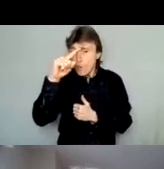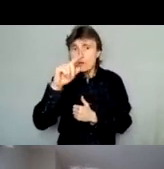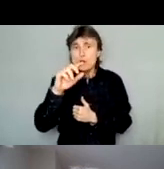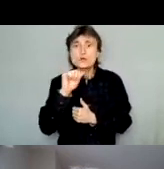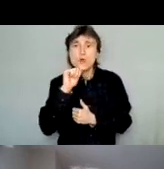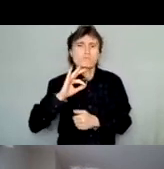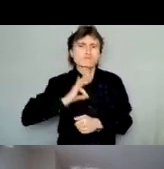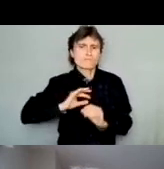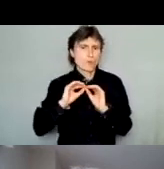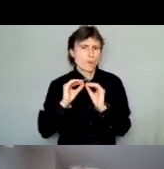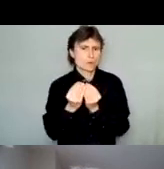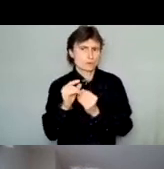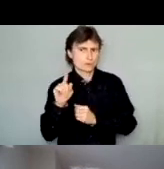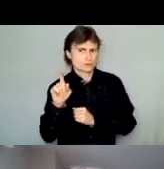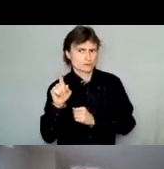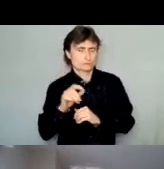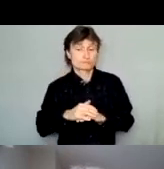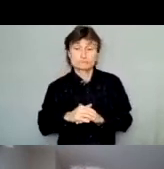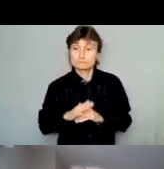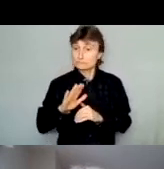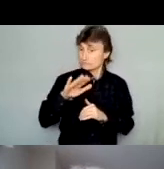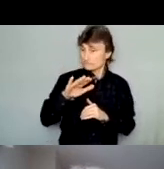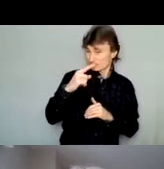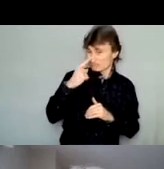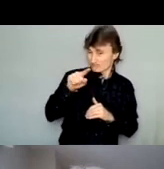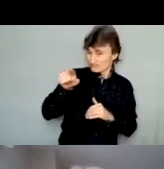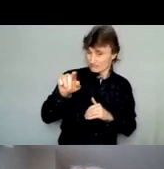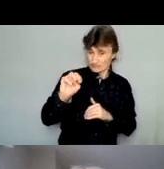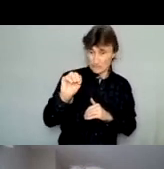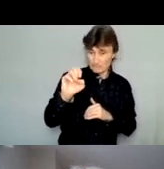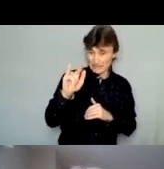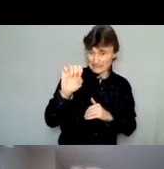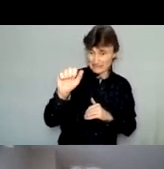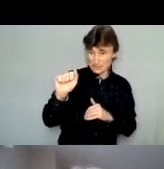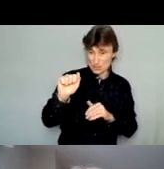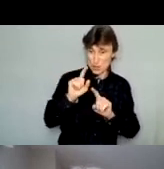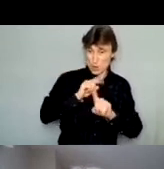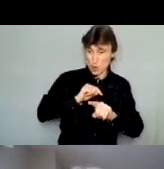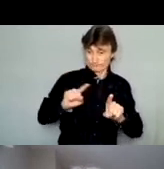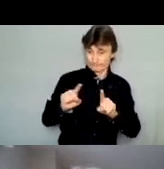Melissa, can I hand that over to you? Yes, yes, you can.